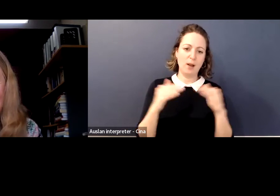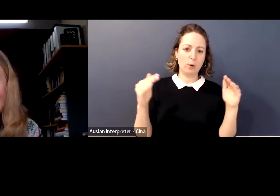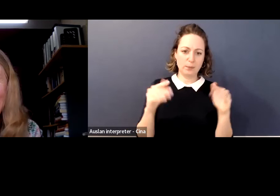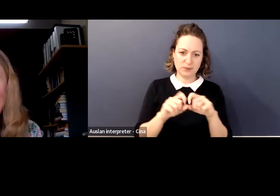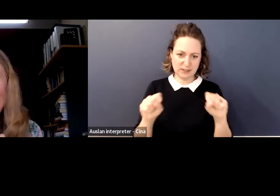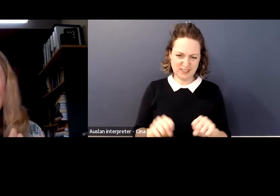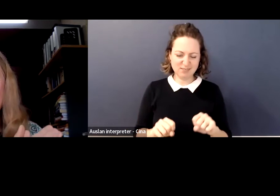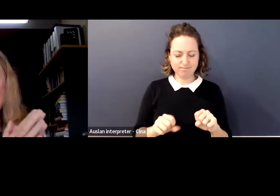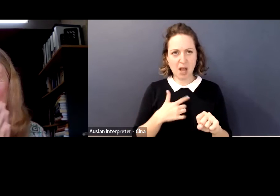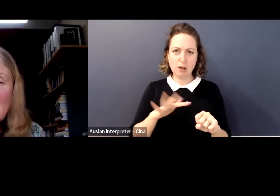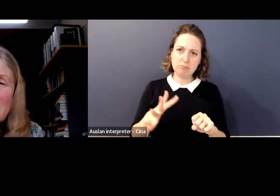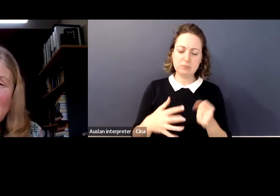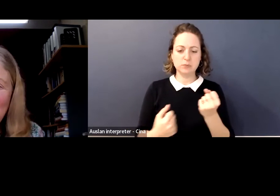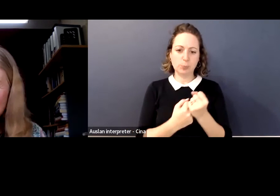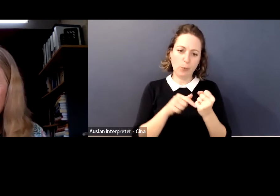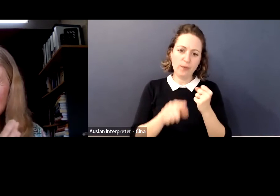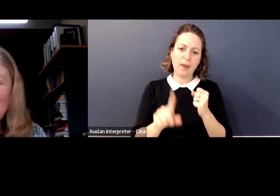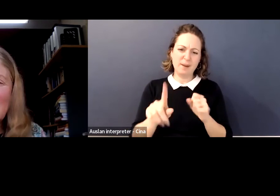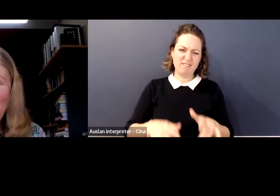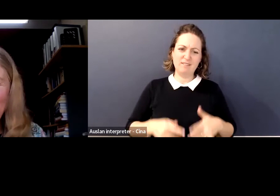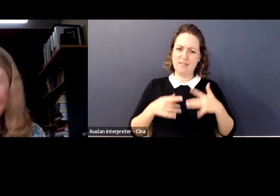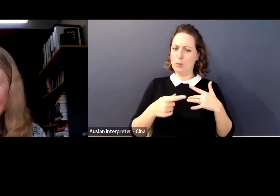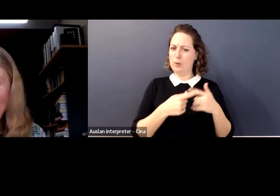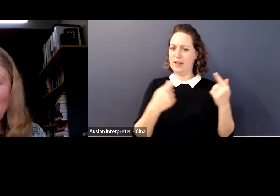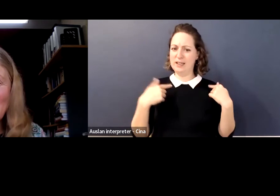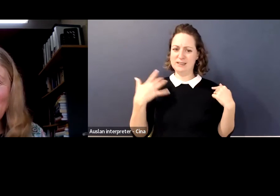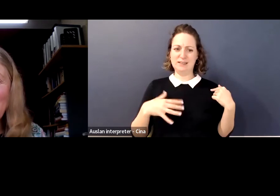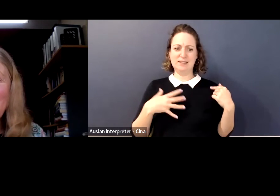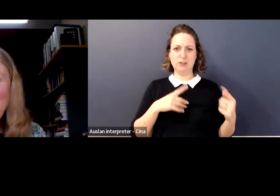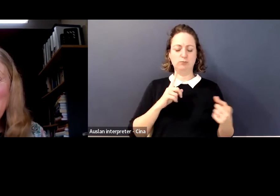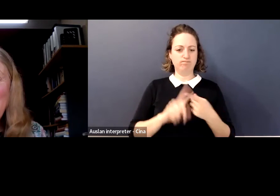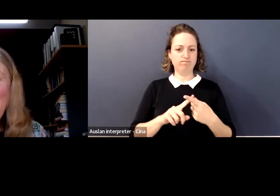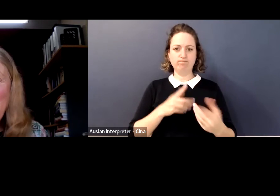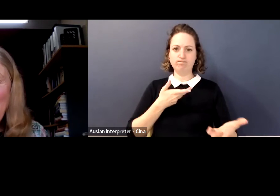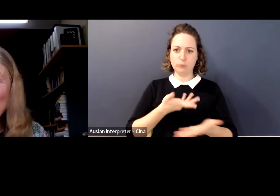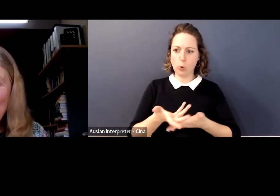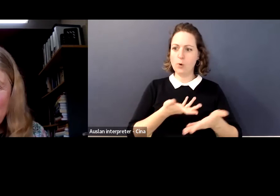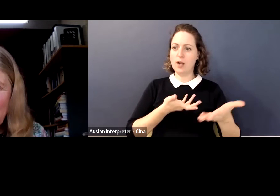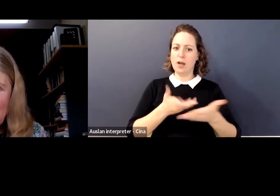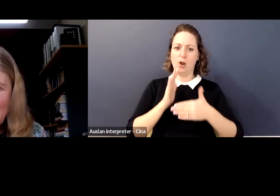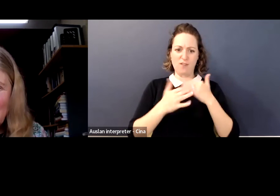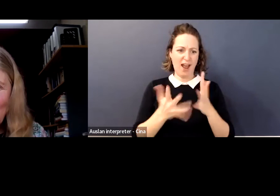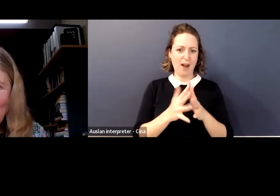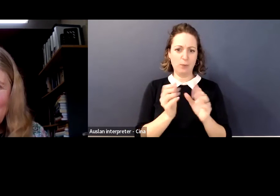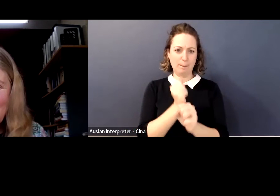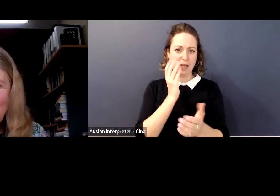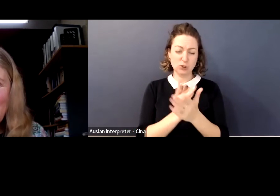feel that we do need to keep having conversations about how do we make this an equitable system? How